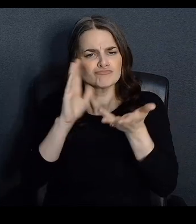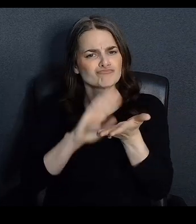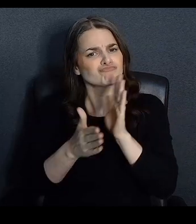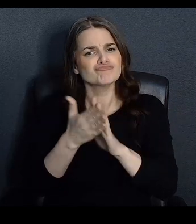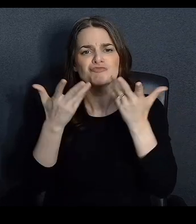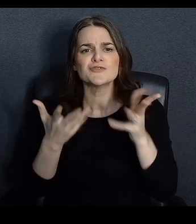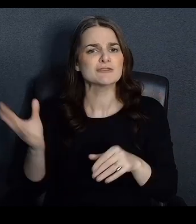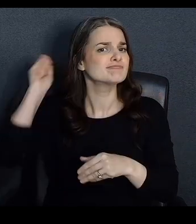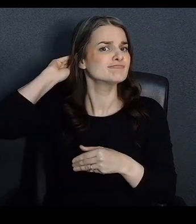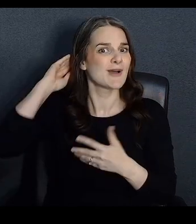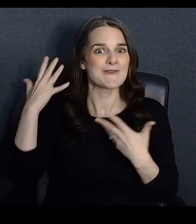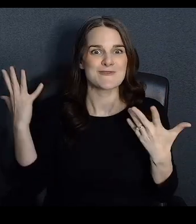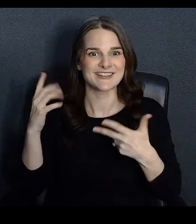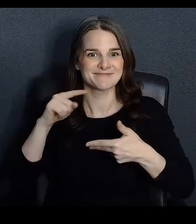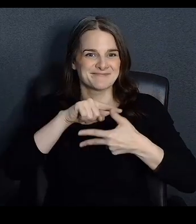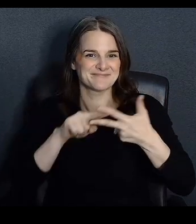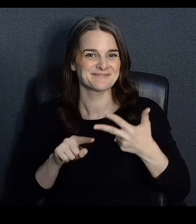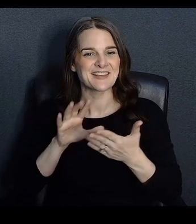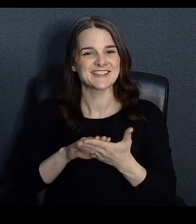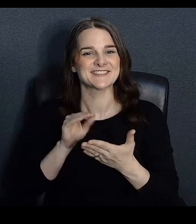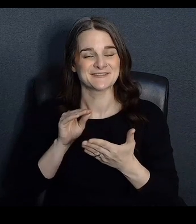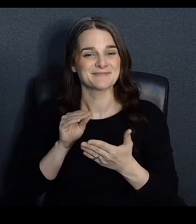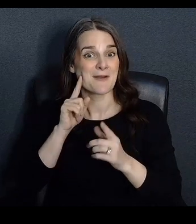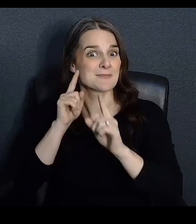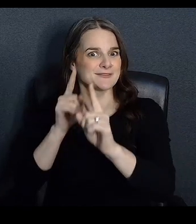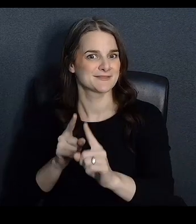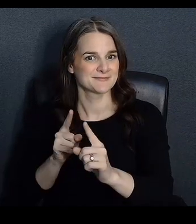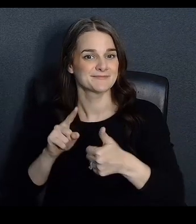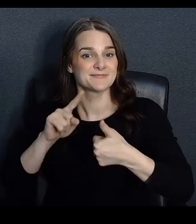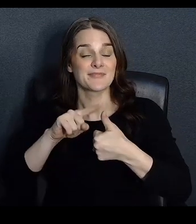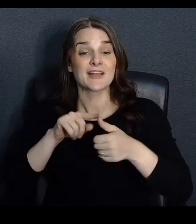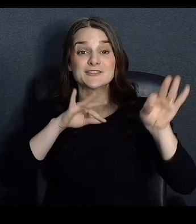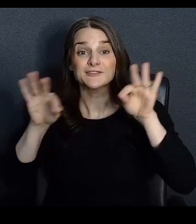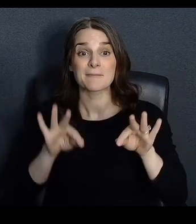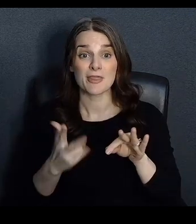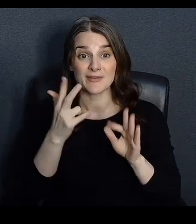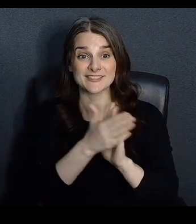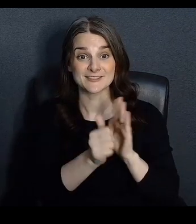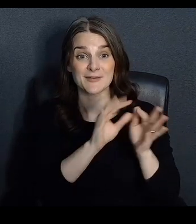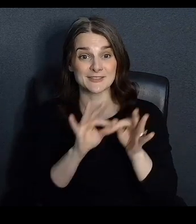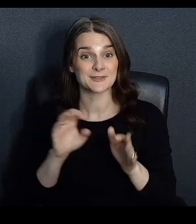to be able to describe three skills related to executive function, to compare